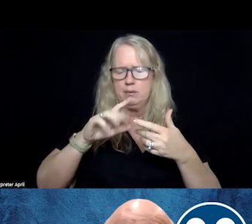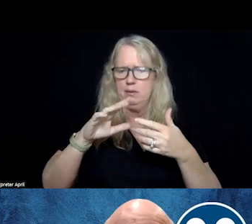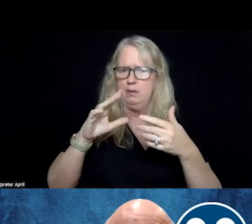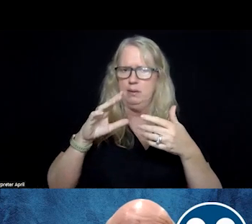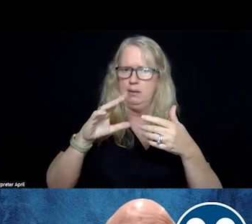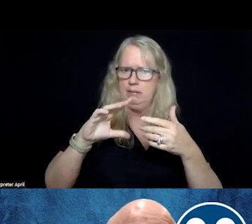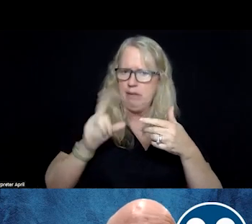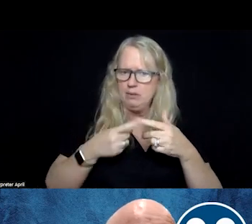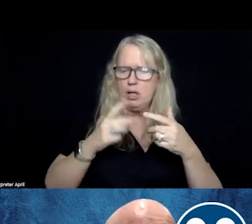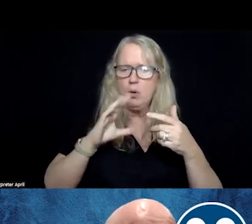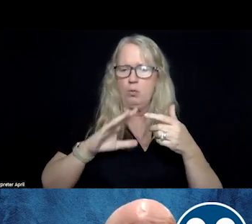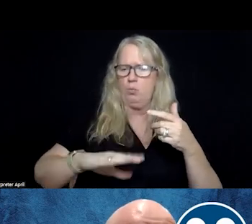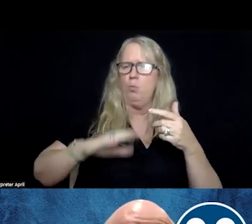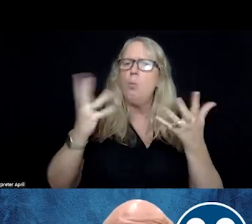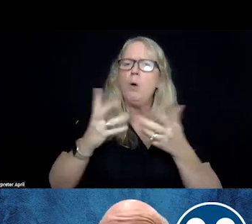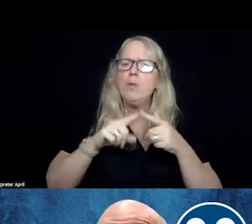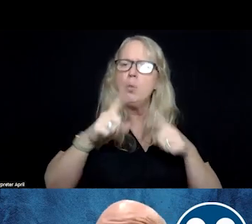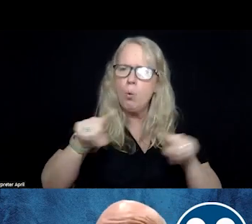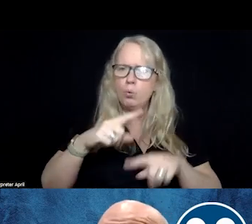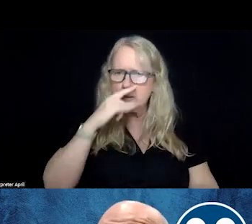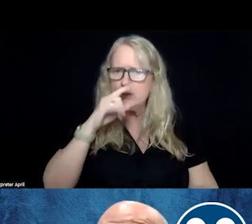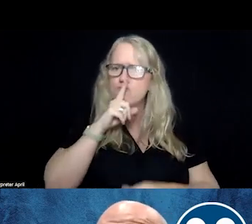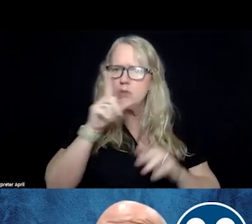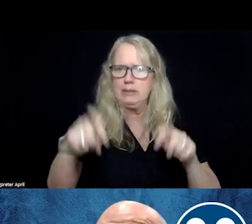WHAT DO THOSE KIDS REALLY NEED? SO WE HAVE A BOARD AND